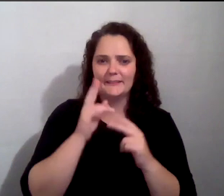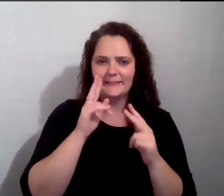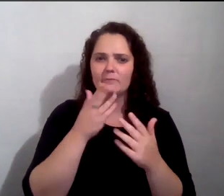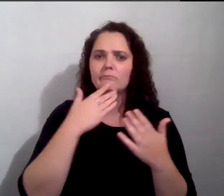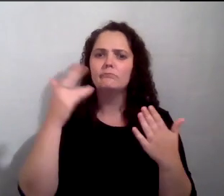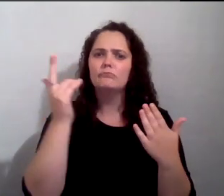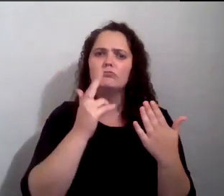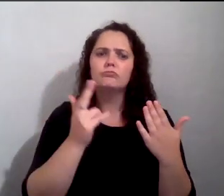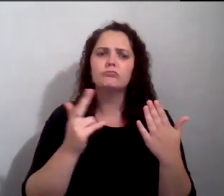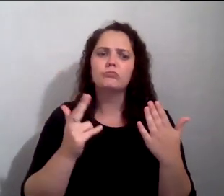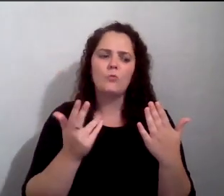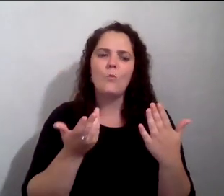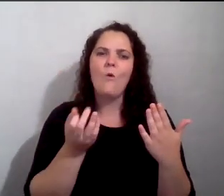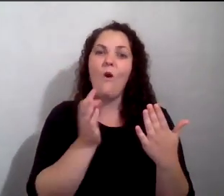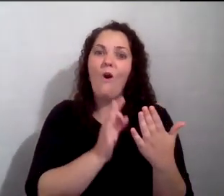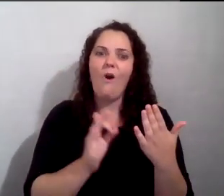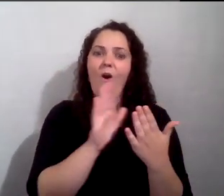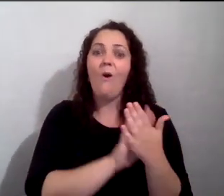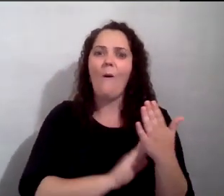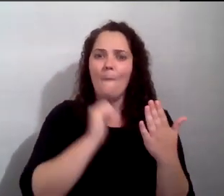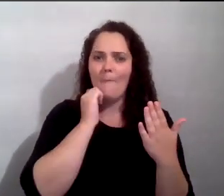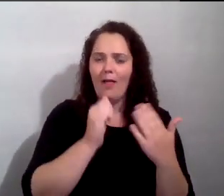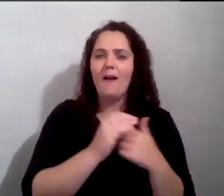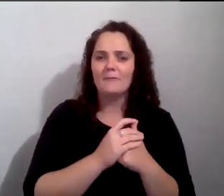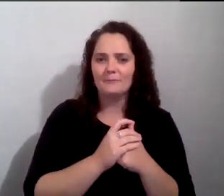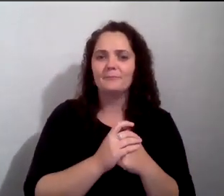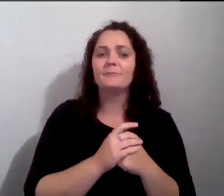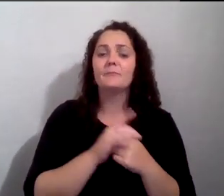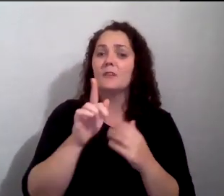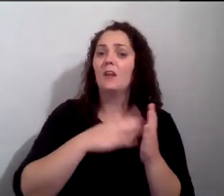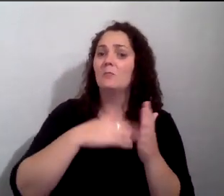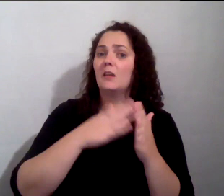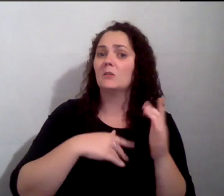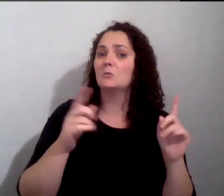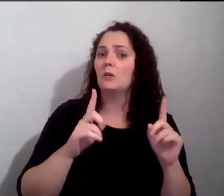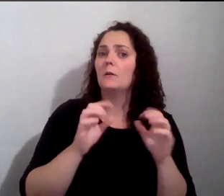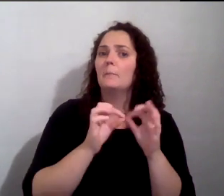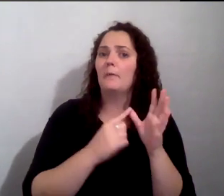Australia state galleries rather than just housed as artefacts in museums. Now